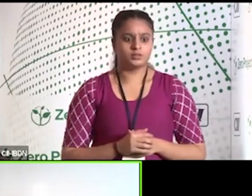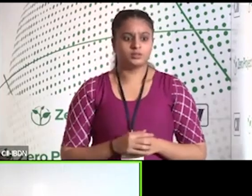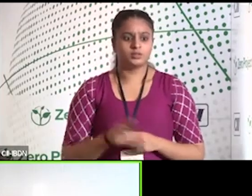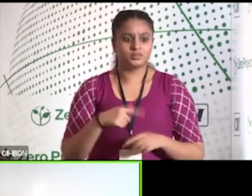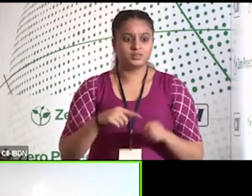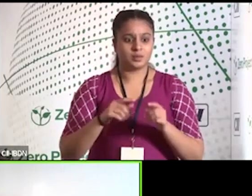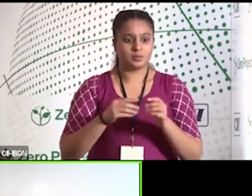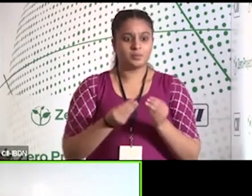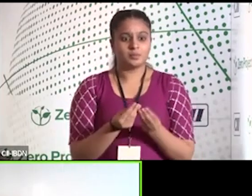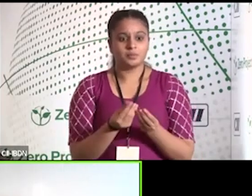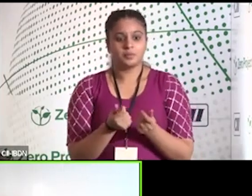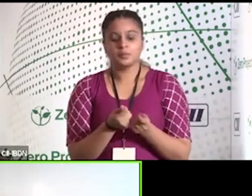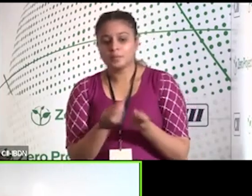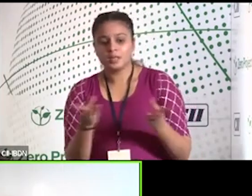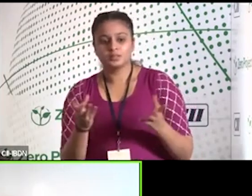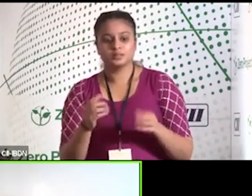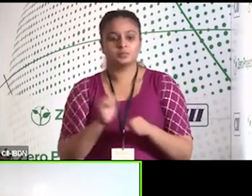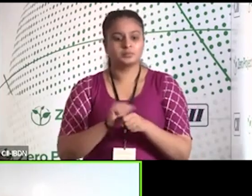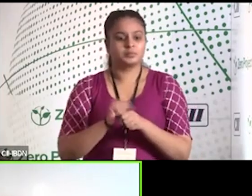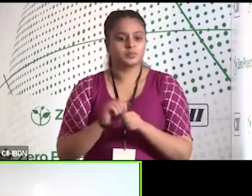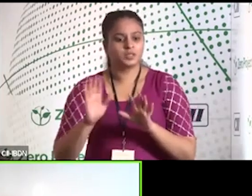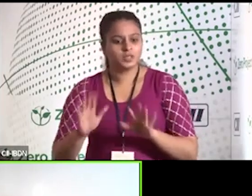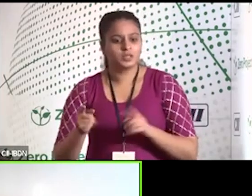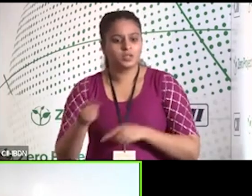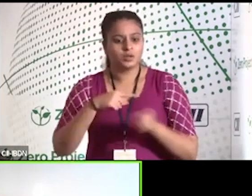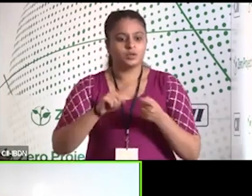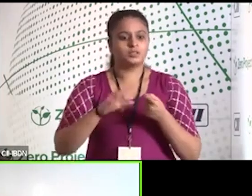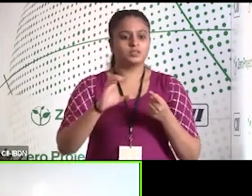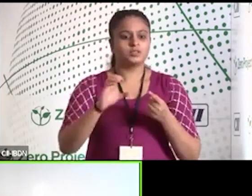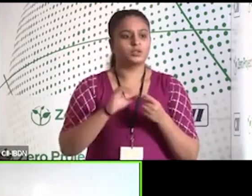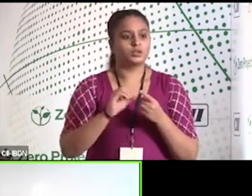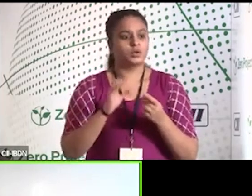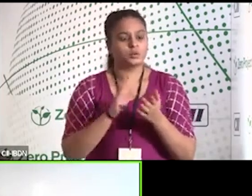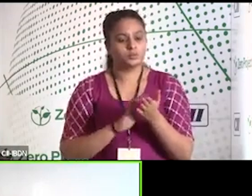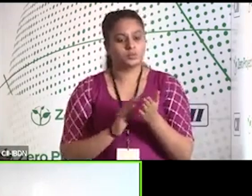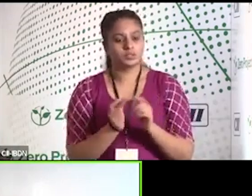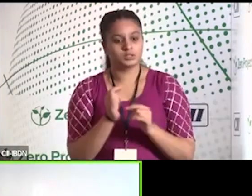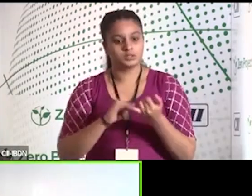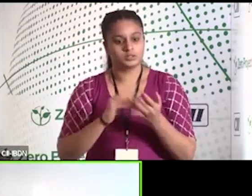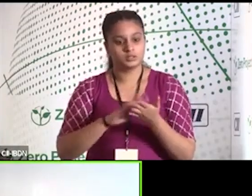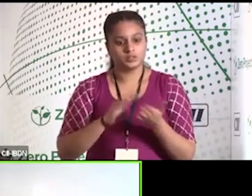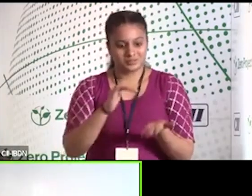to bring our e-commerce platform, understand where there are gaps